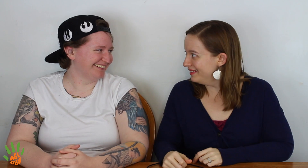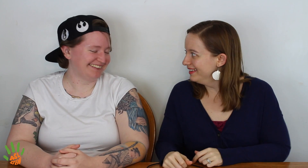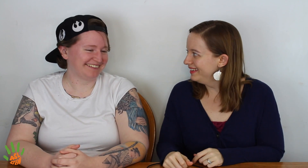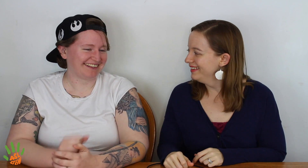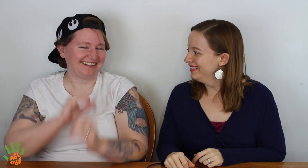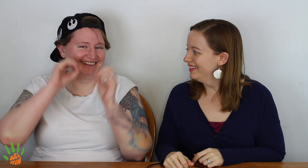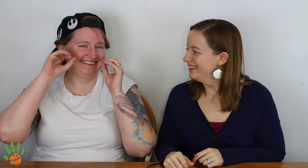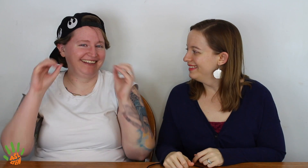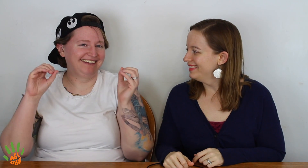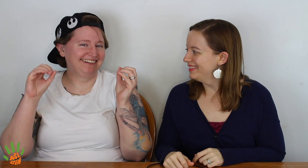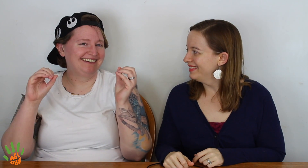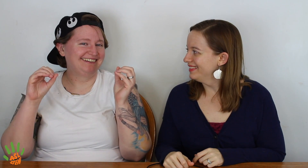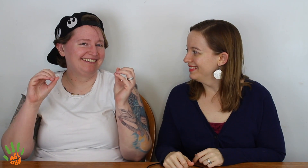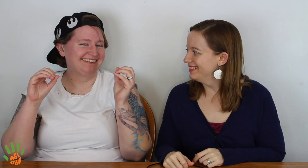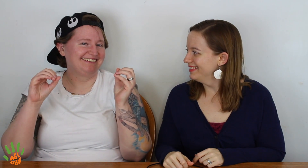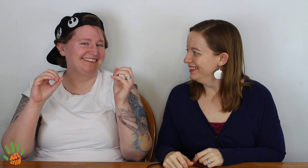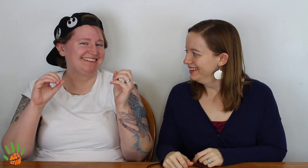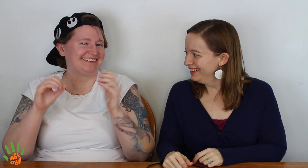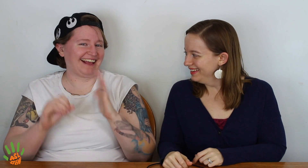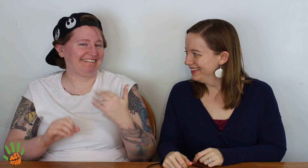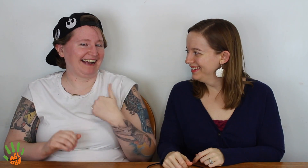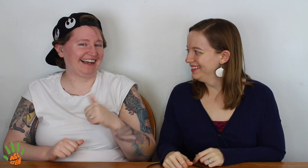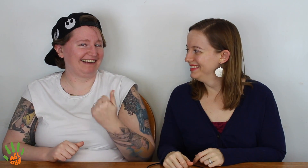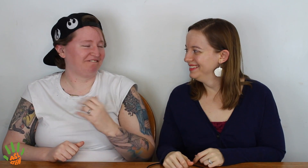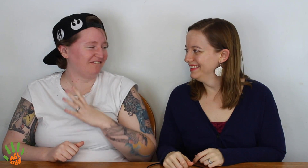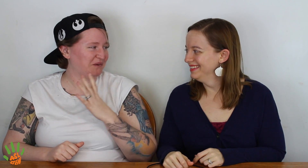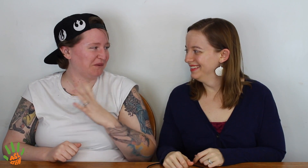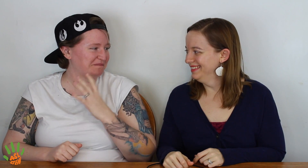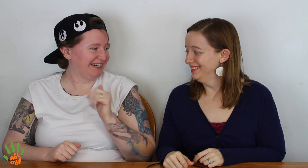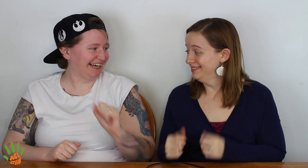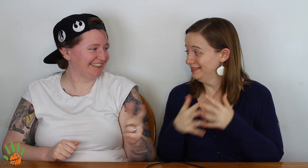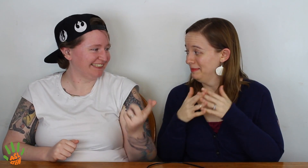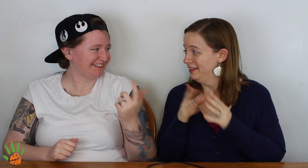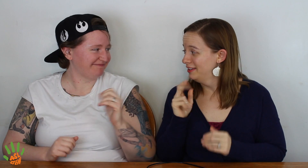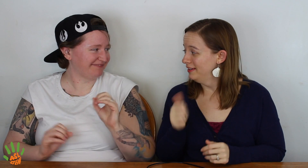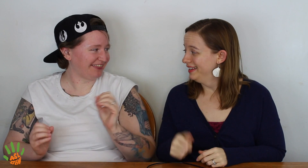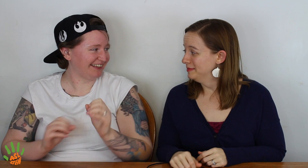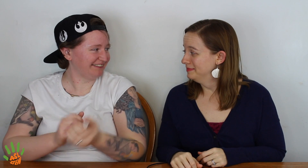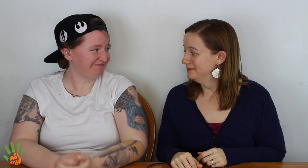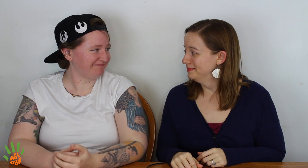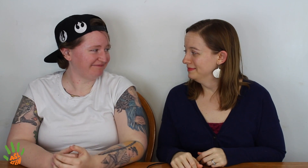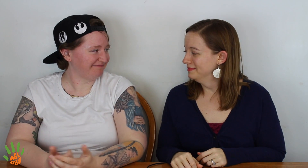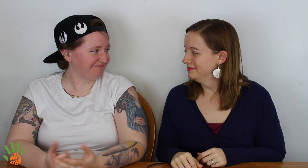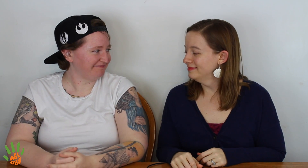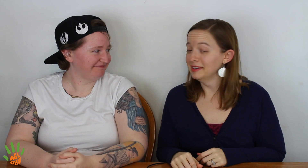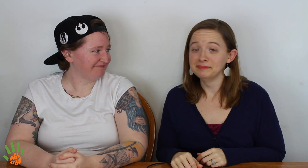What about you?! - None, I've never had any formal ASL anything.